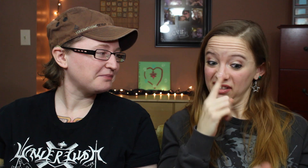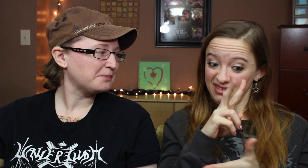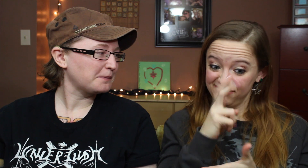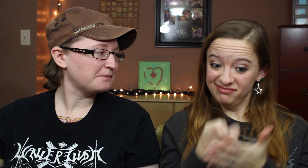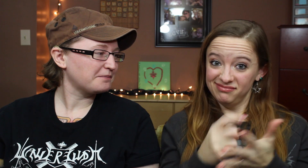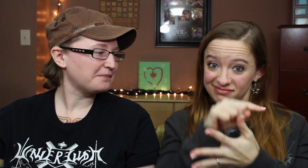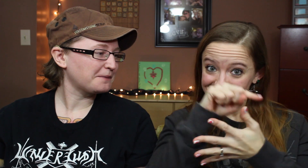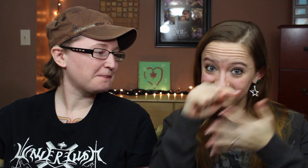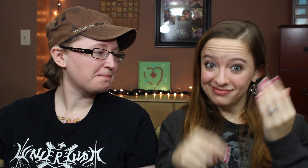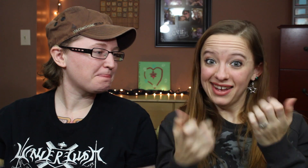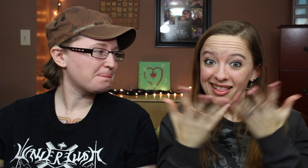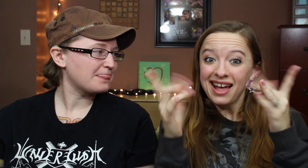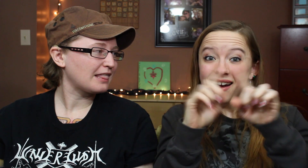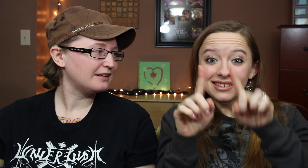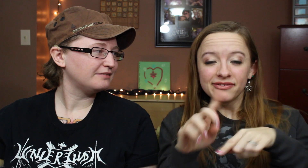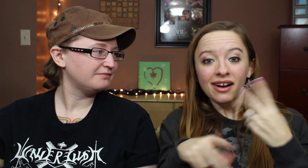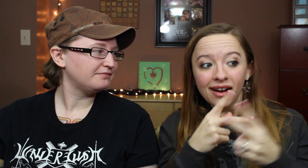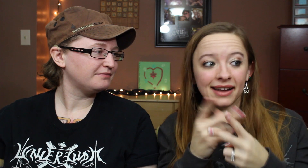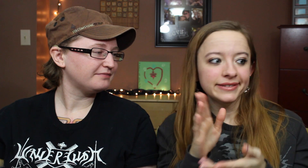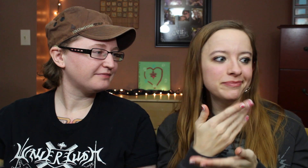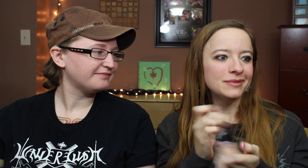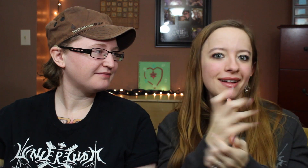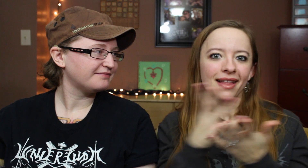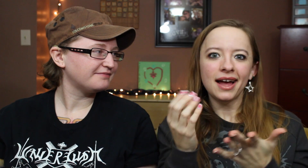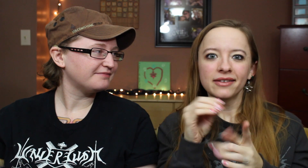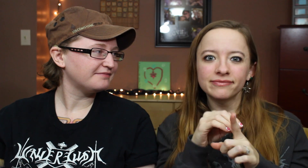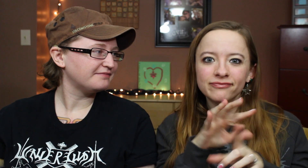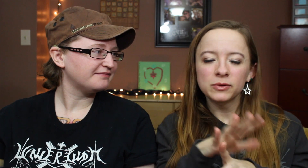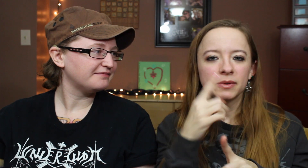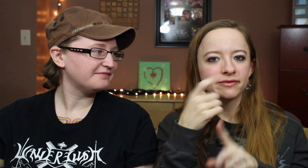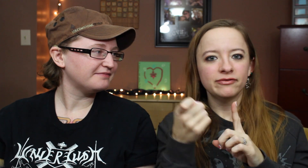As you can see she's really involved in a lot of different types of music